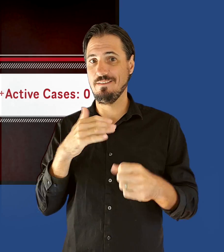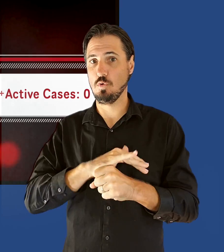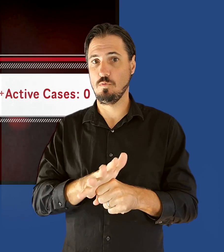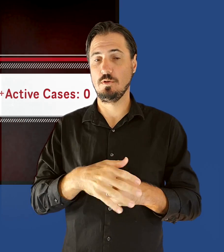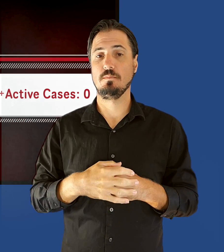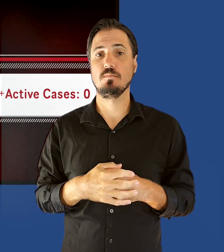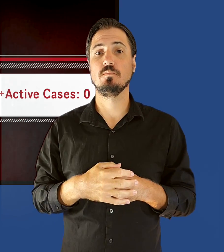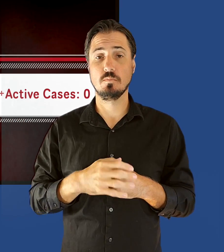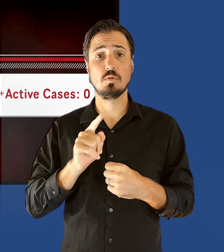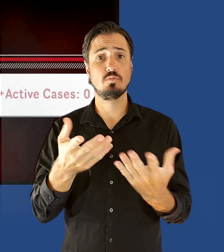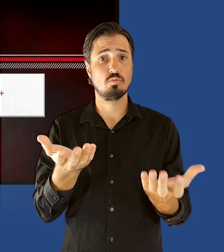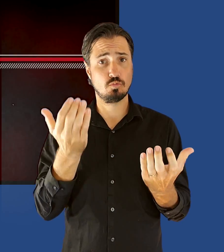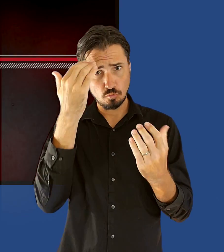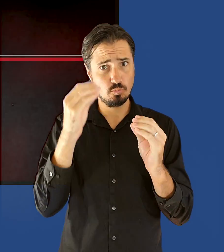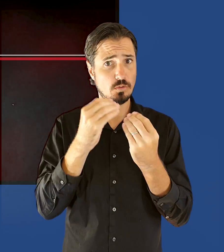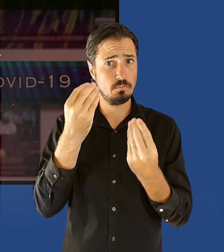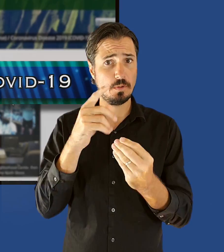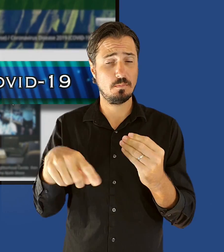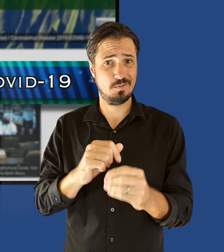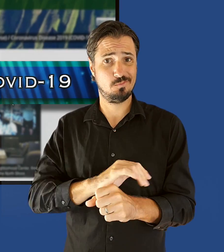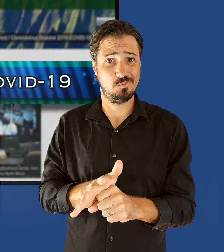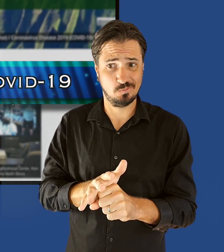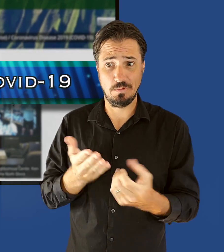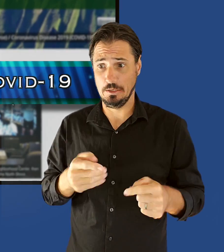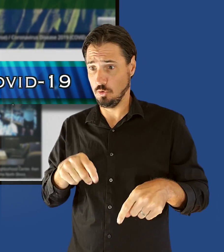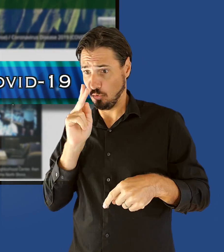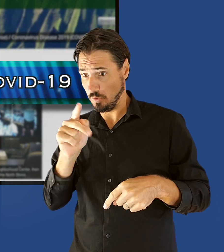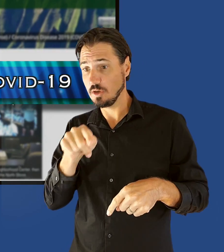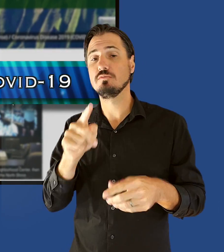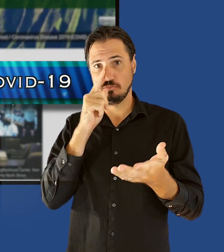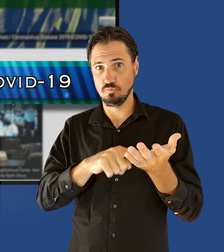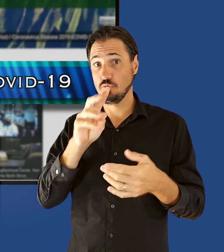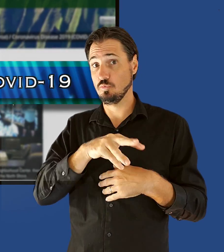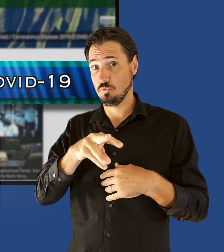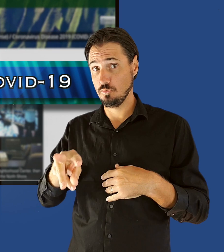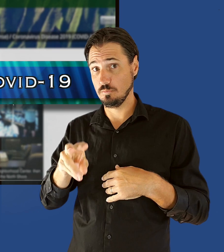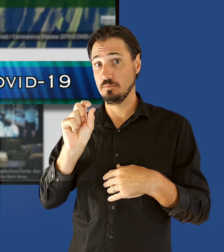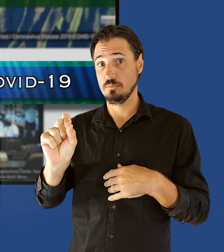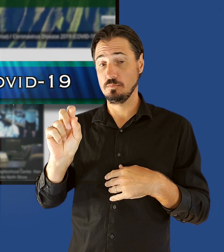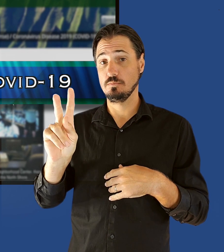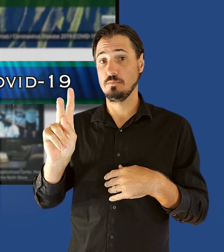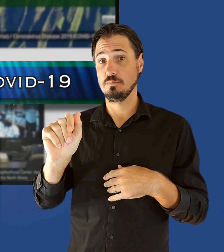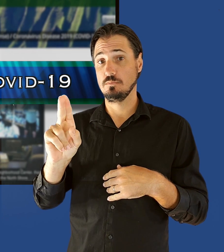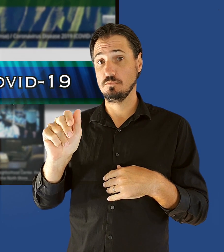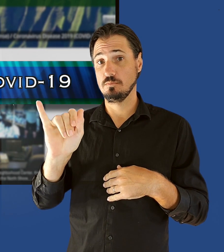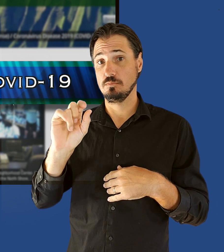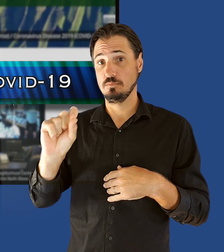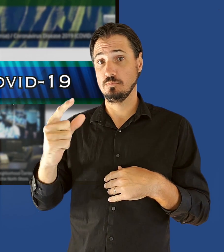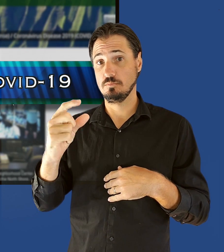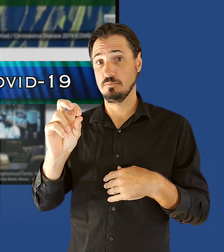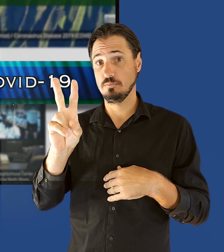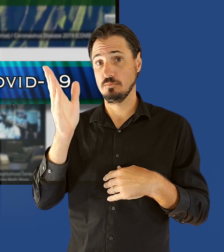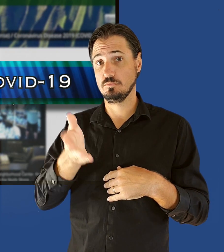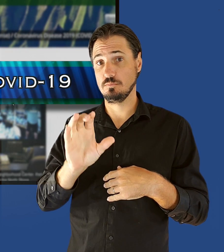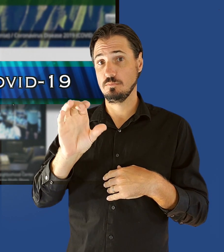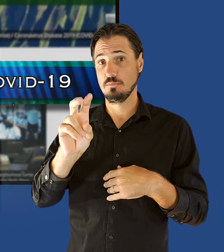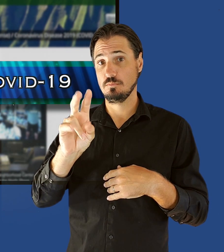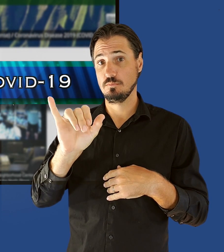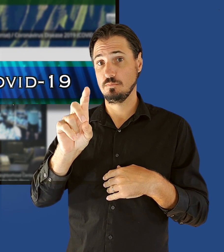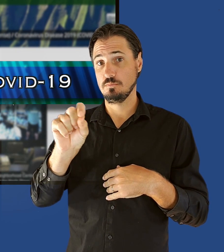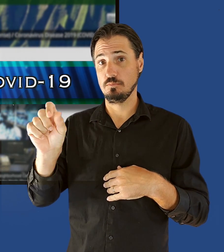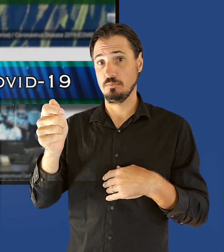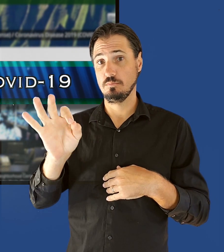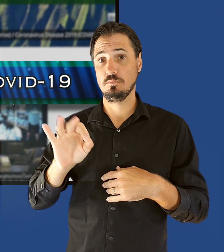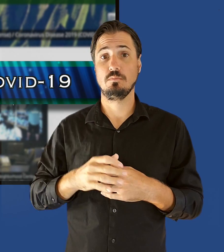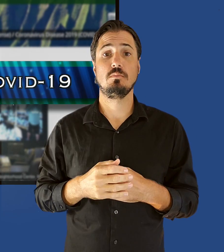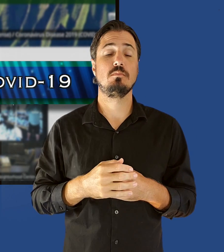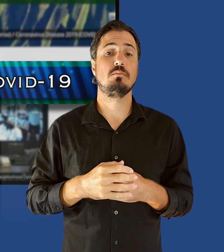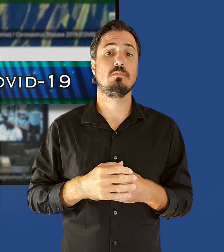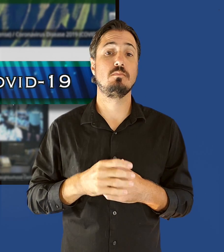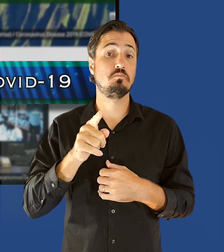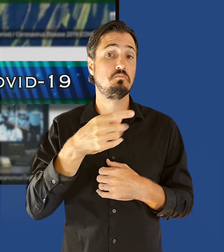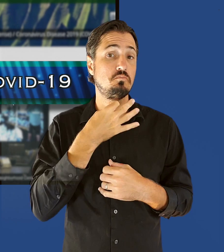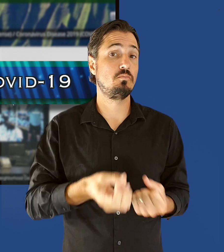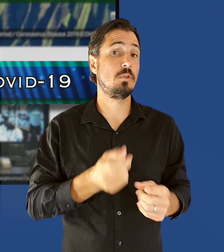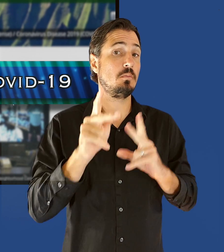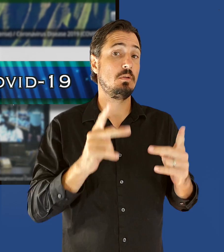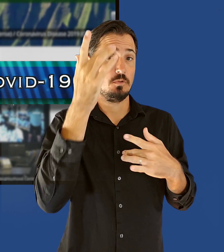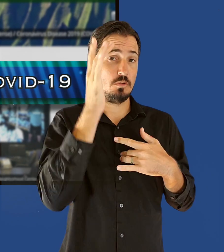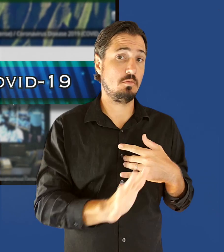Kaua‘i’s tally of cases and other information on COVID-19 can be found on the Kaua‘i Emergency Management Agency or KEMA site at www.kauai.gov/COVID-19.